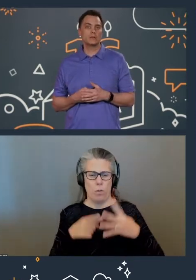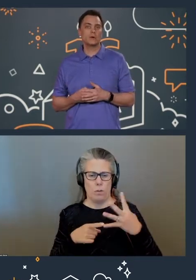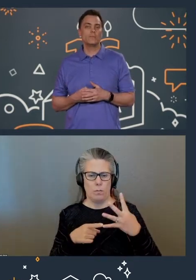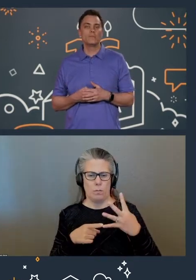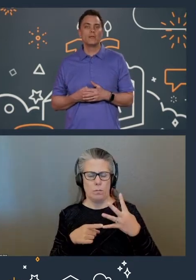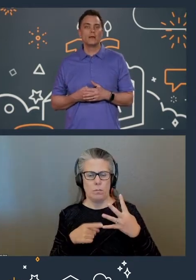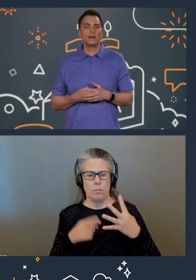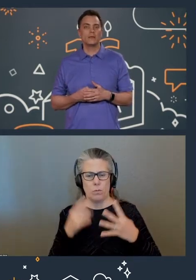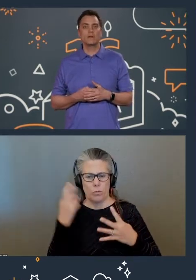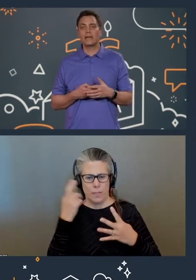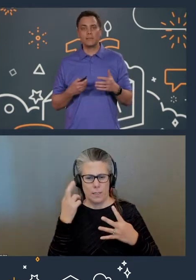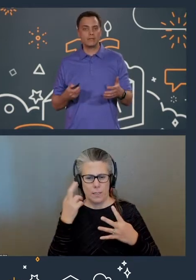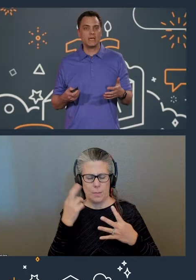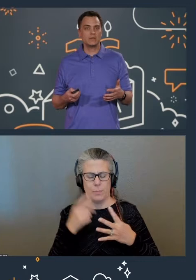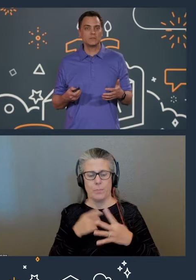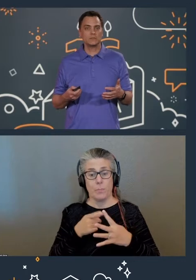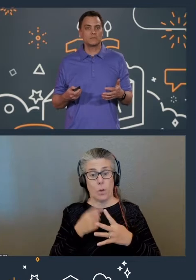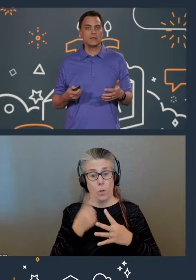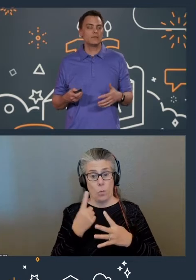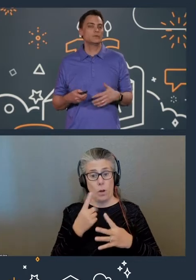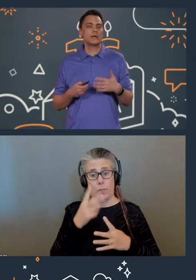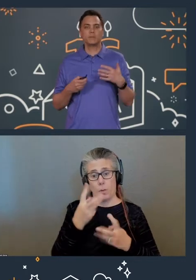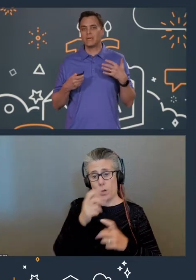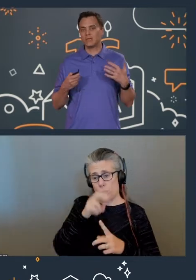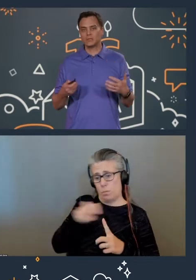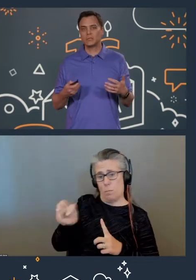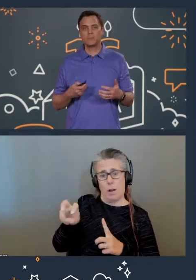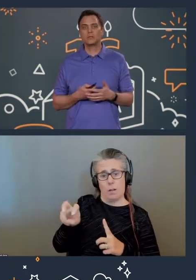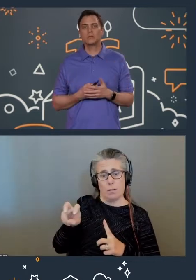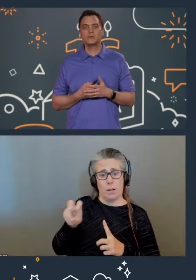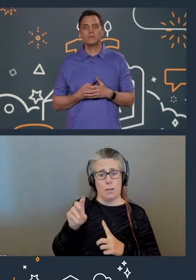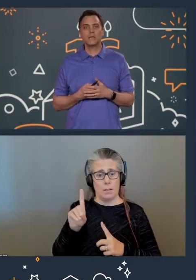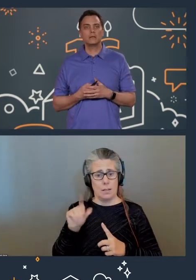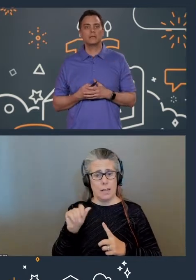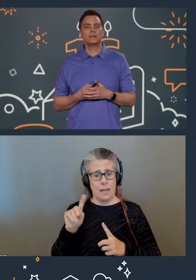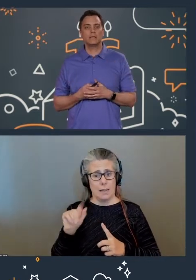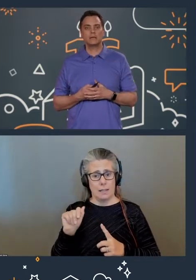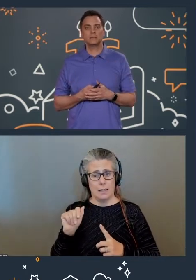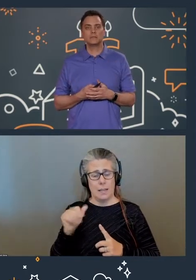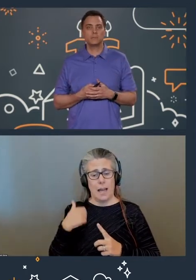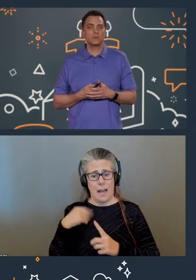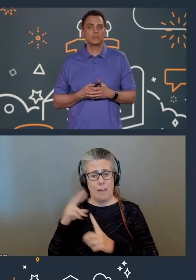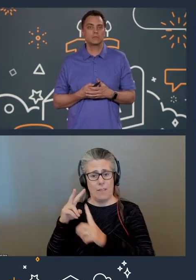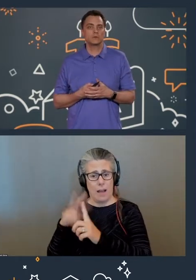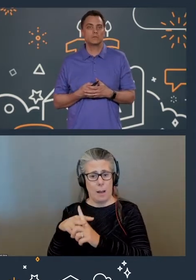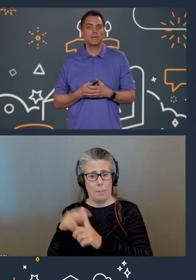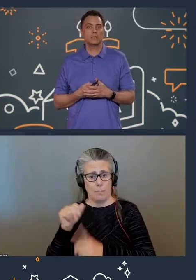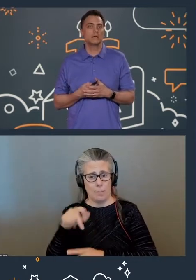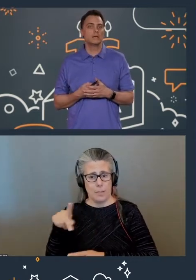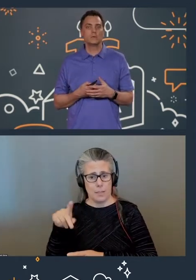So, they've got applications, those applications typically use data, and that data is typically associated